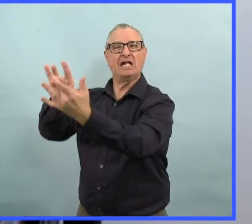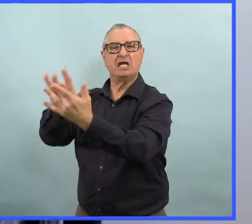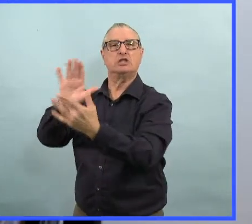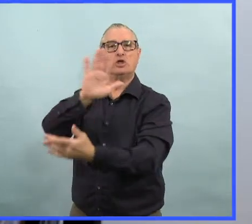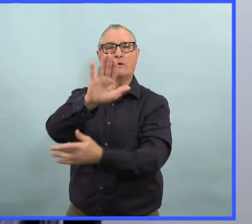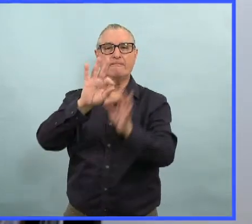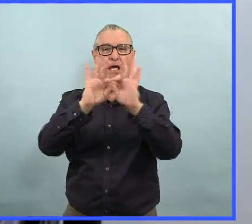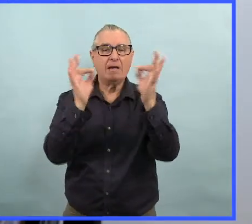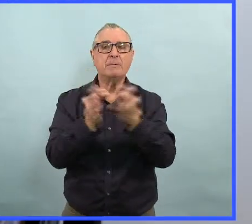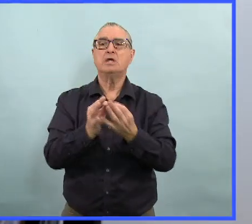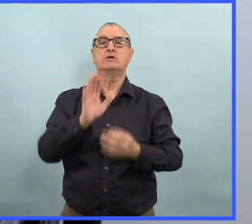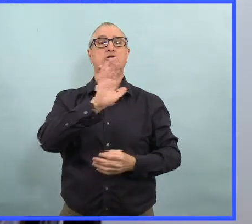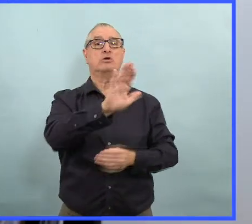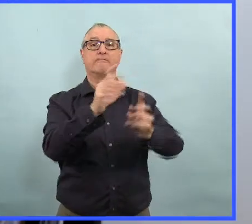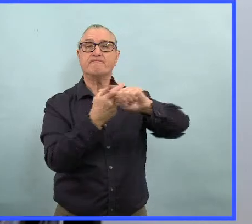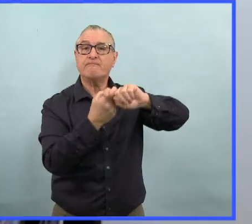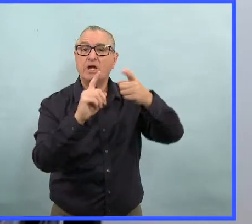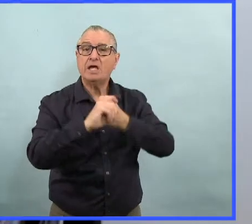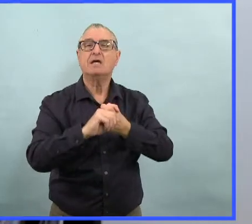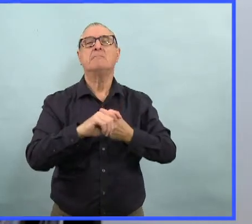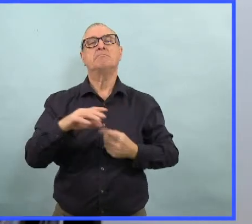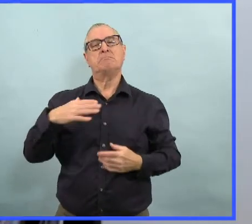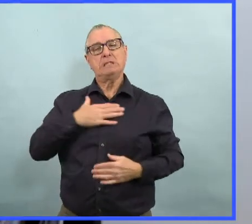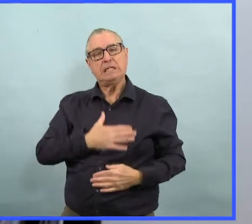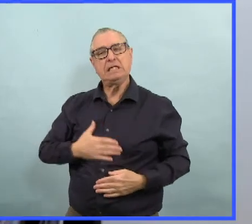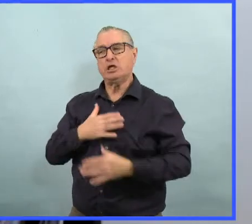to get their next dose or to get a booster